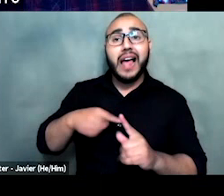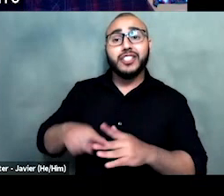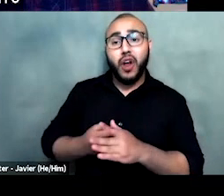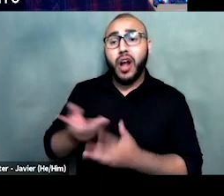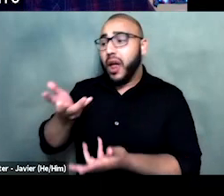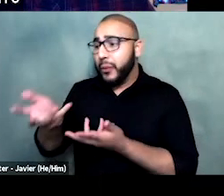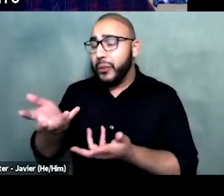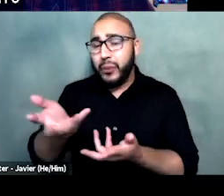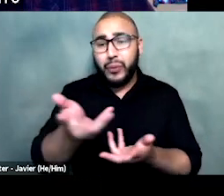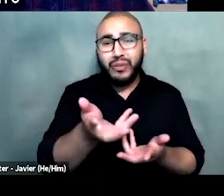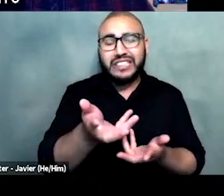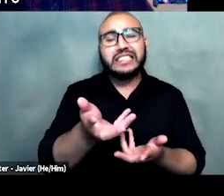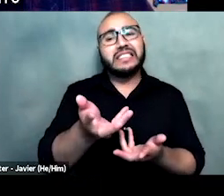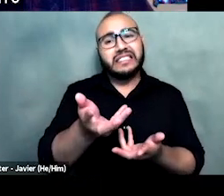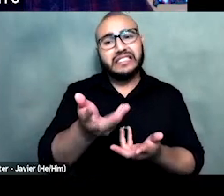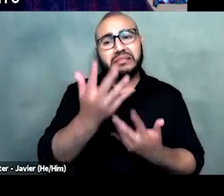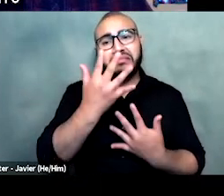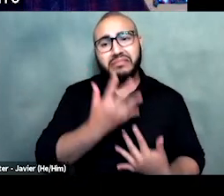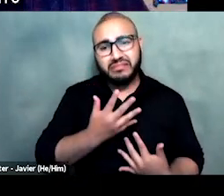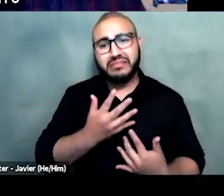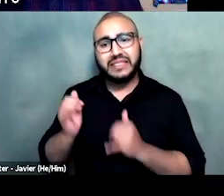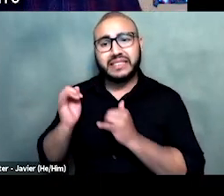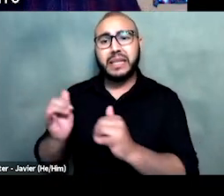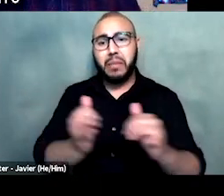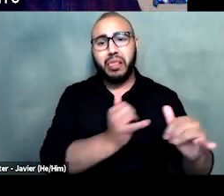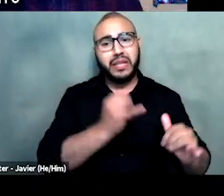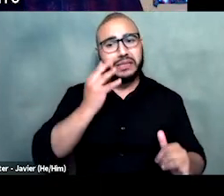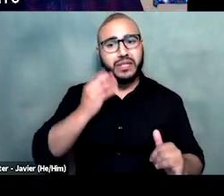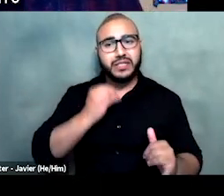these same experiences, and talking to other people, our experiences are very, very